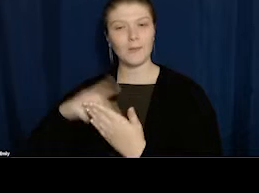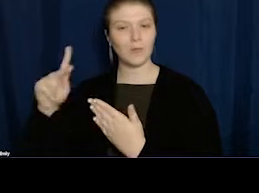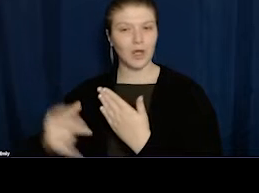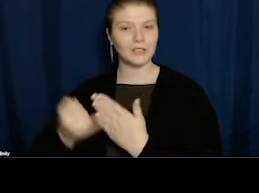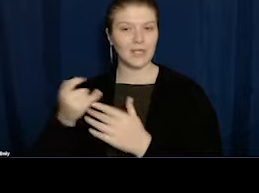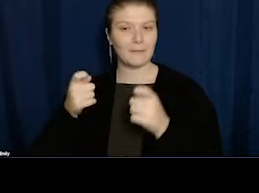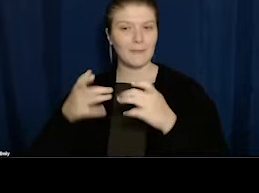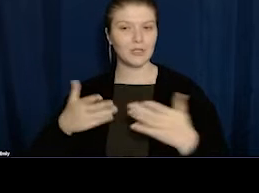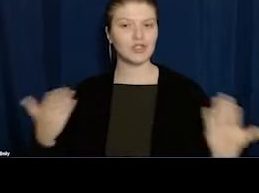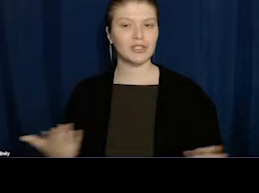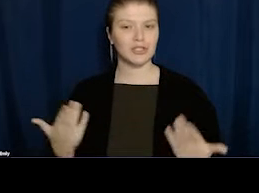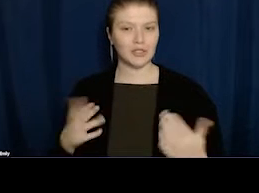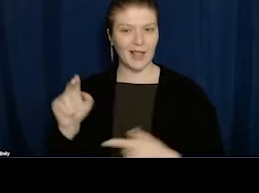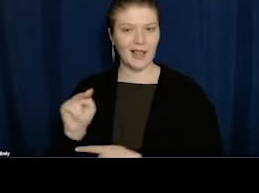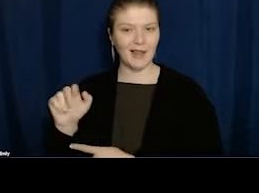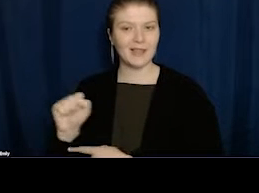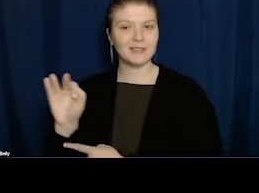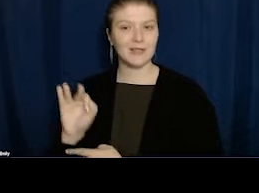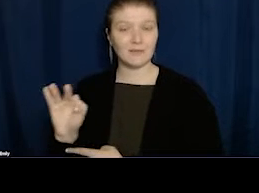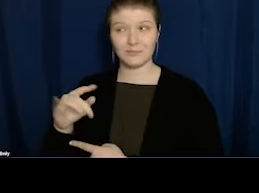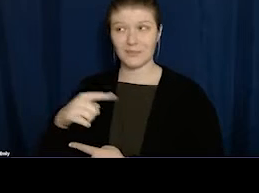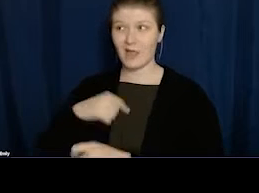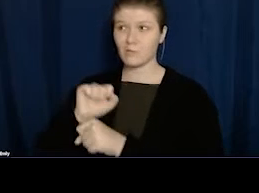And I've been here about 15 years, 15 to 17 years.